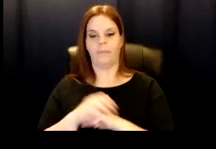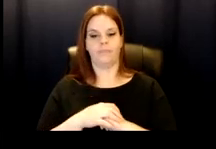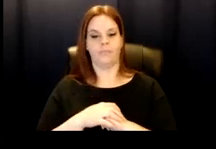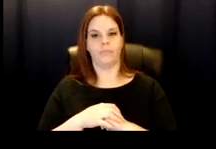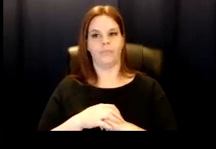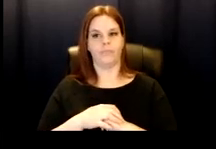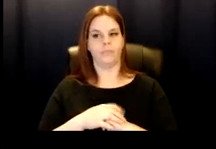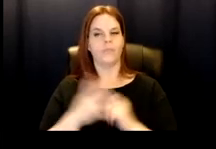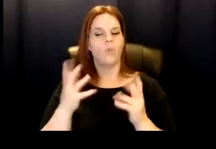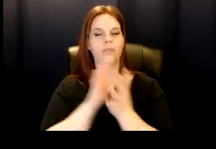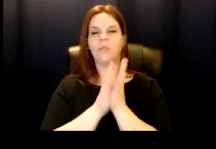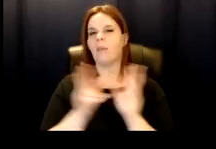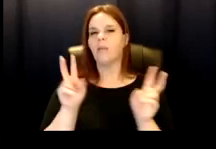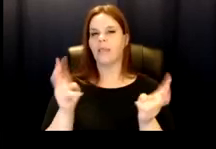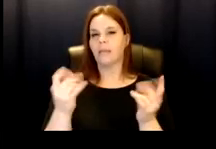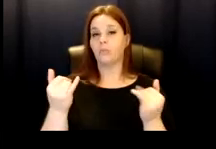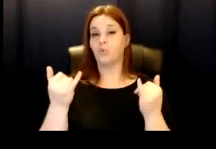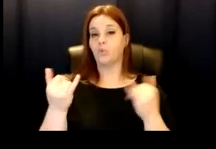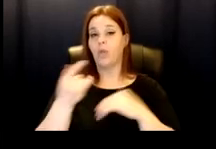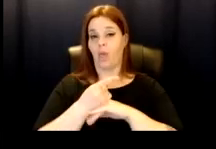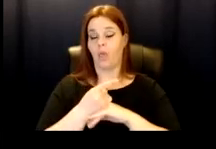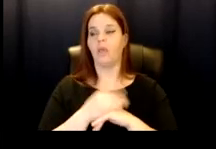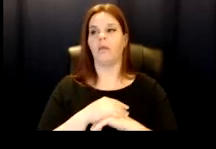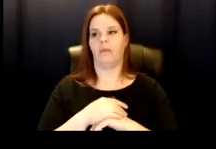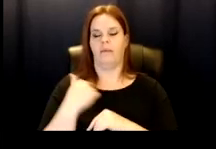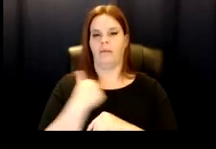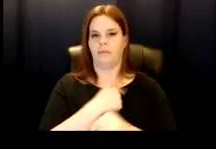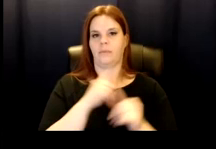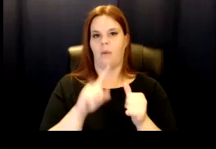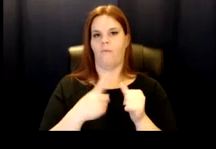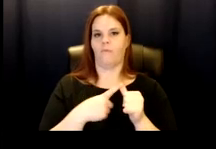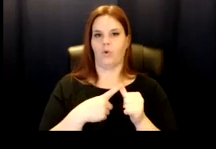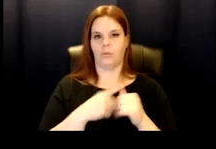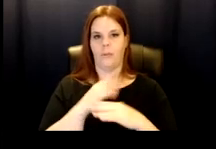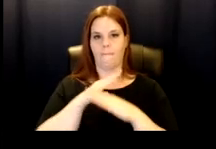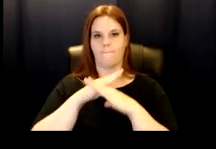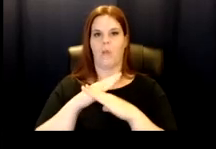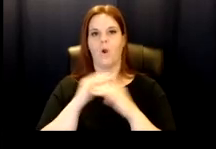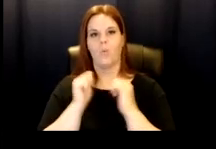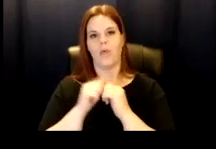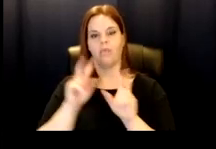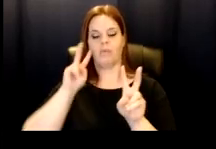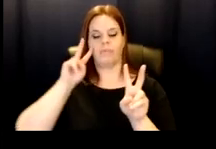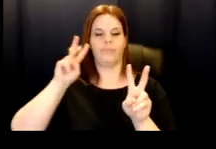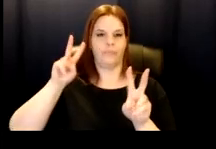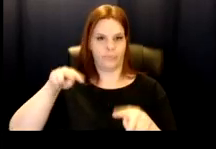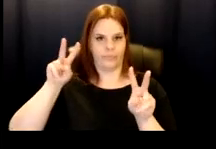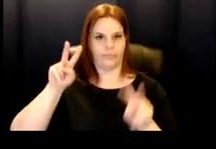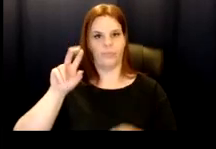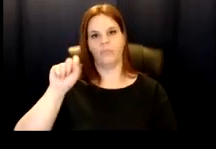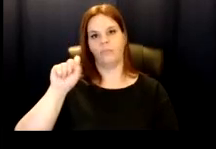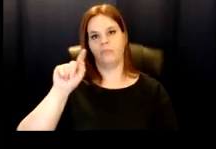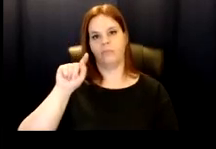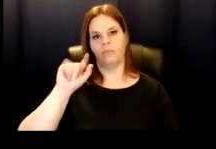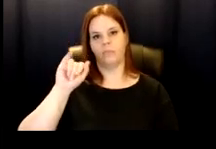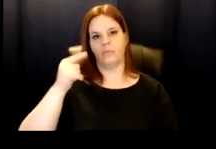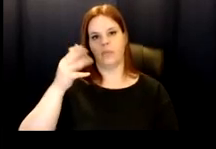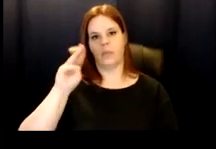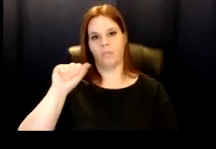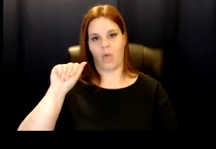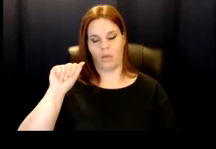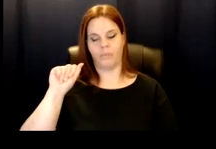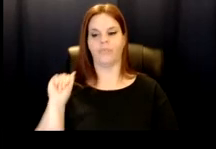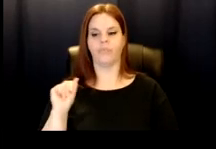morning or the or today is that our first barrier with stigma. And the youth said unequivocally